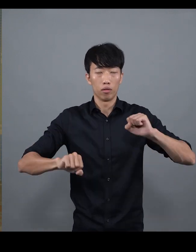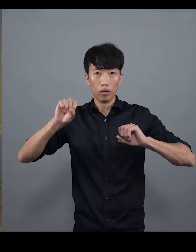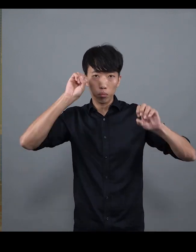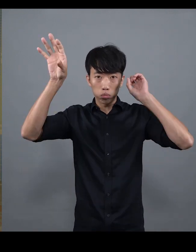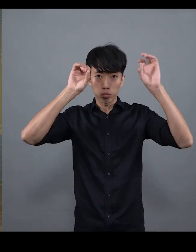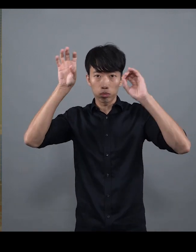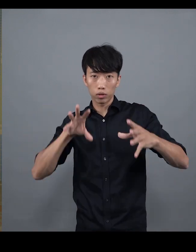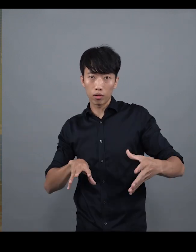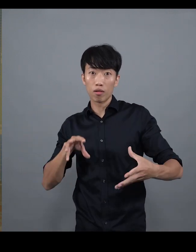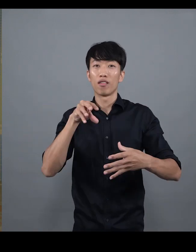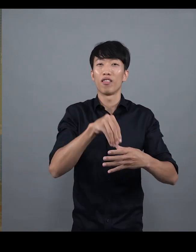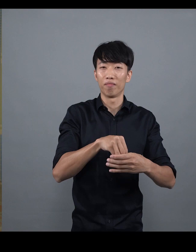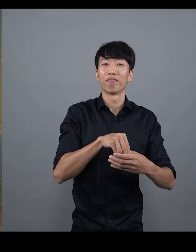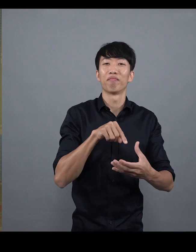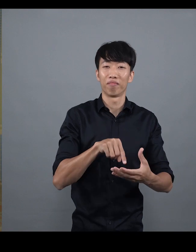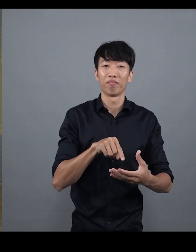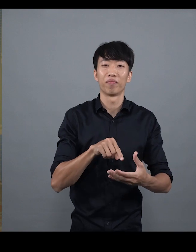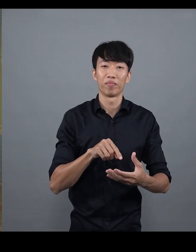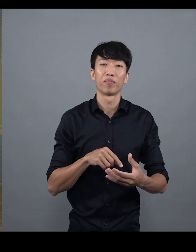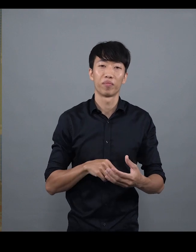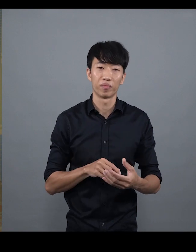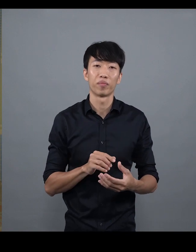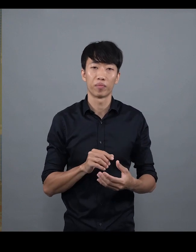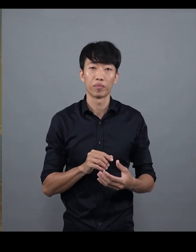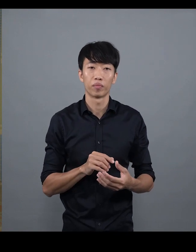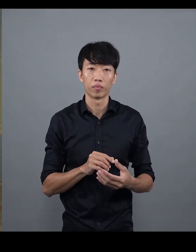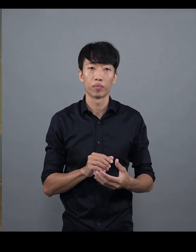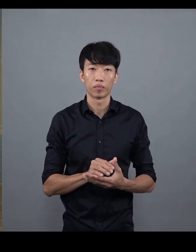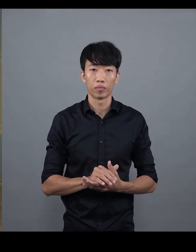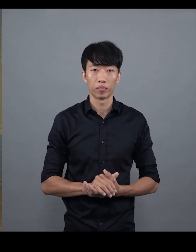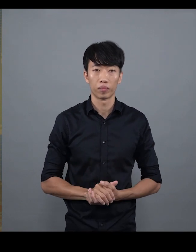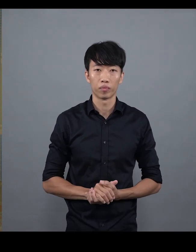My work is created through intervention